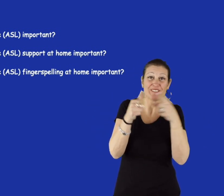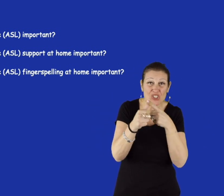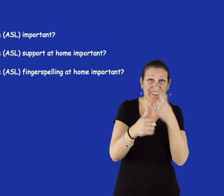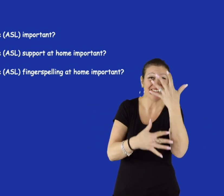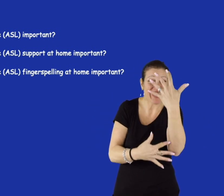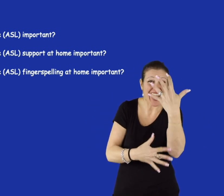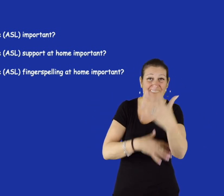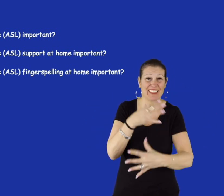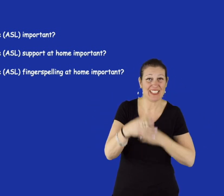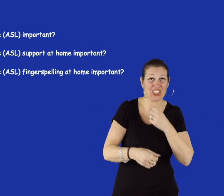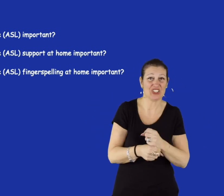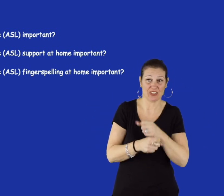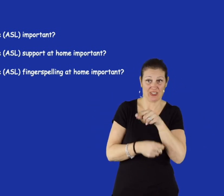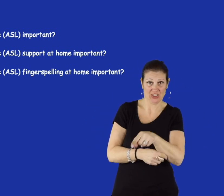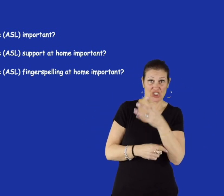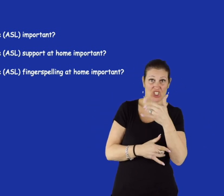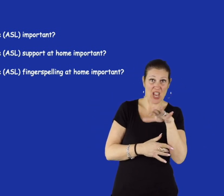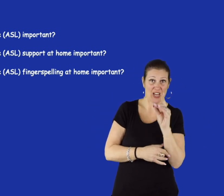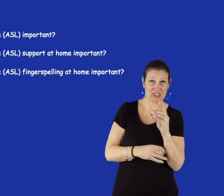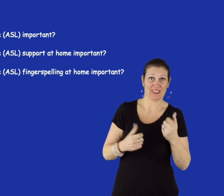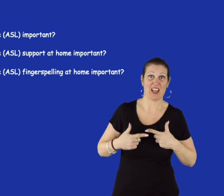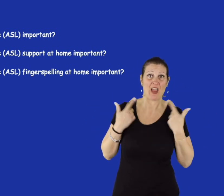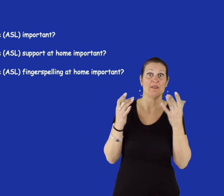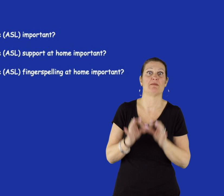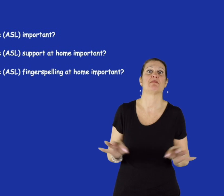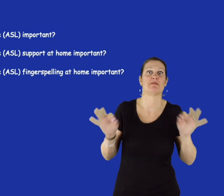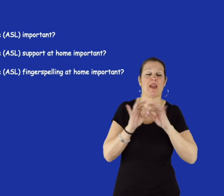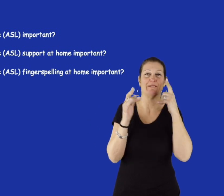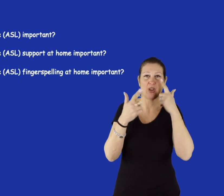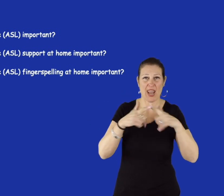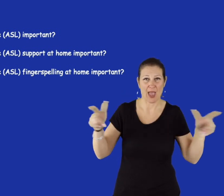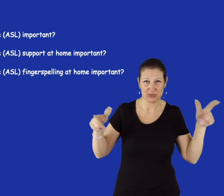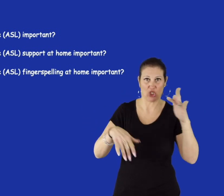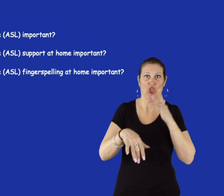Remember, those first 5 years of a child’s life are critical for their development,